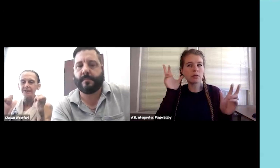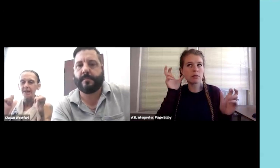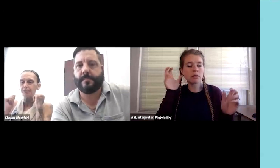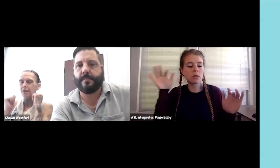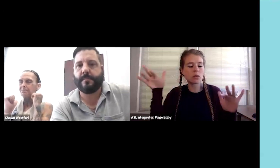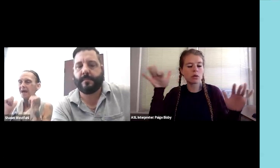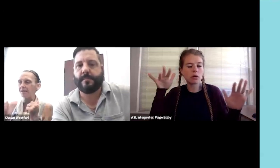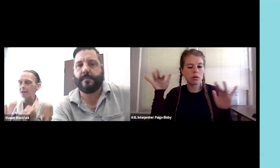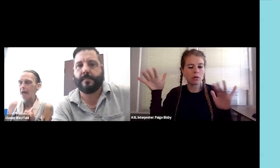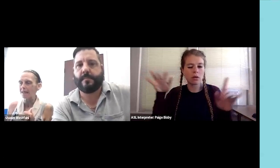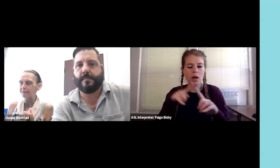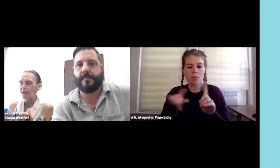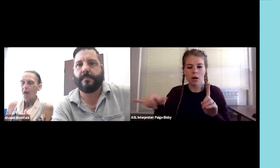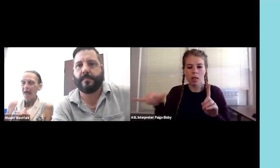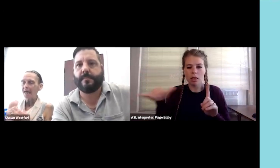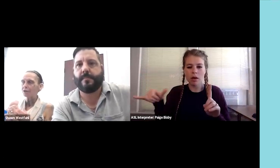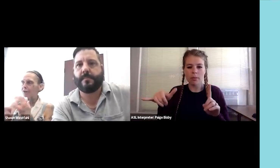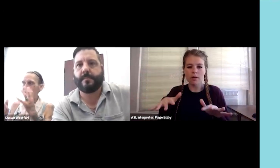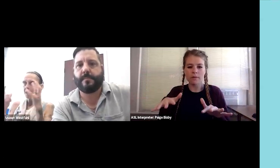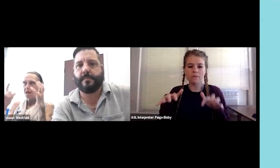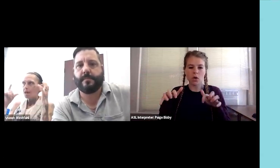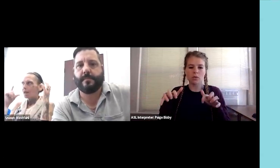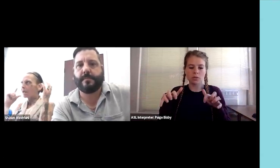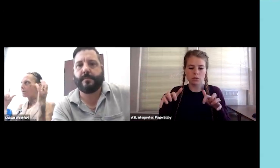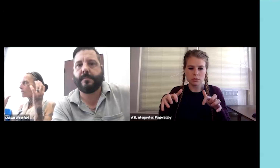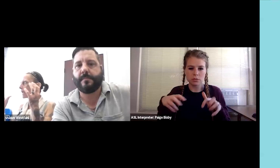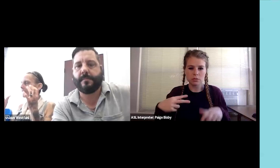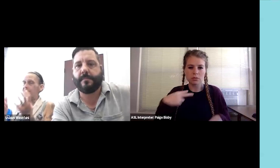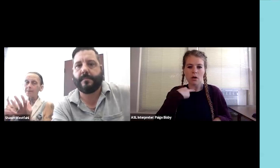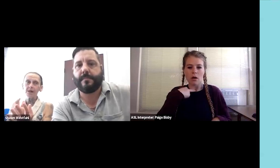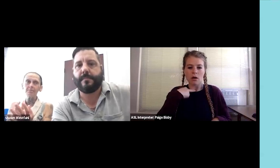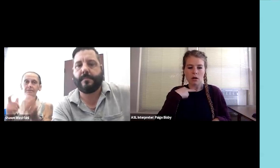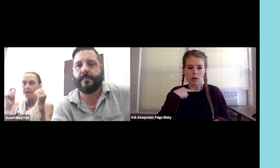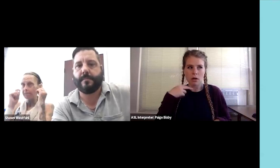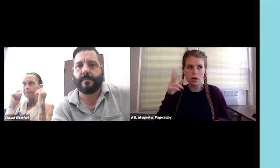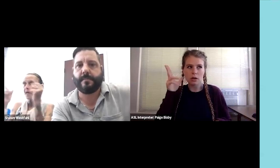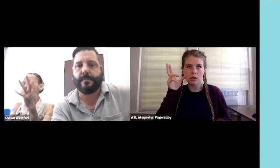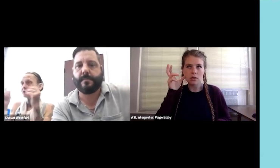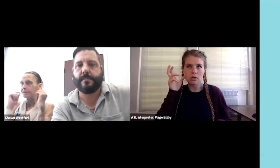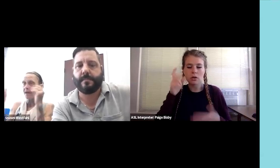But it's like being paralyzed and just hearing, and sometimes even having flashes